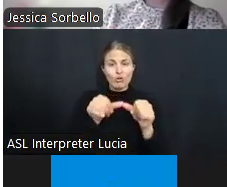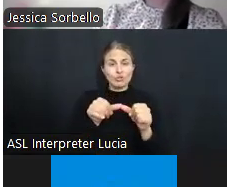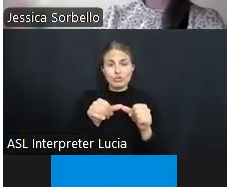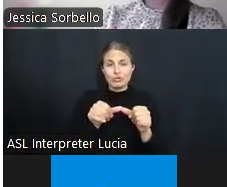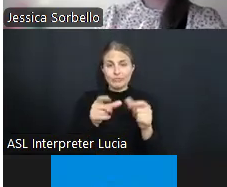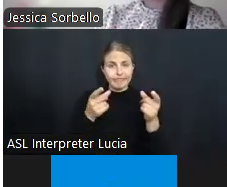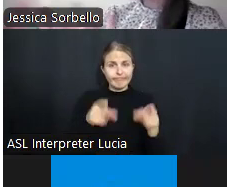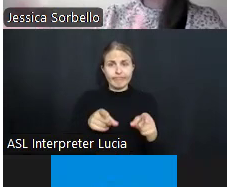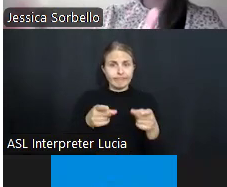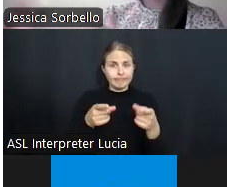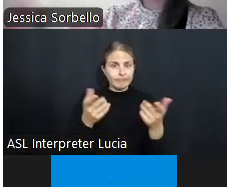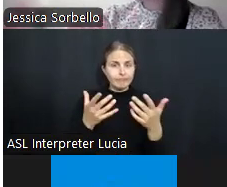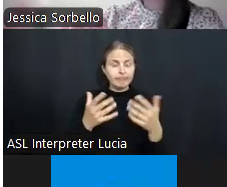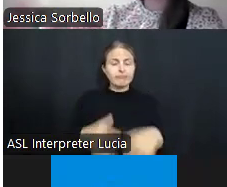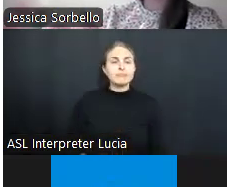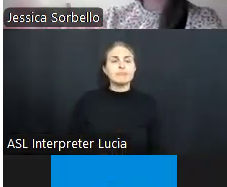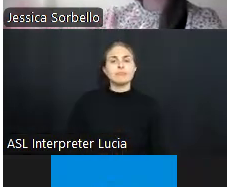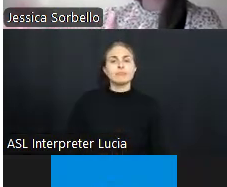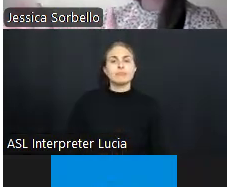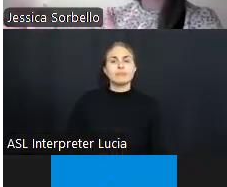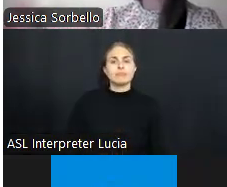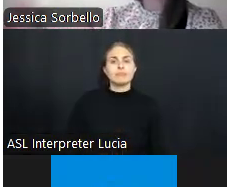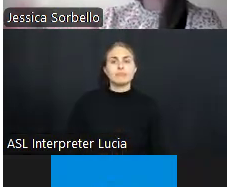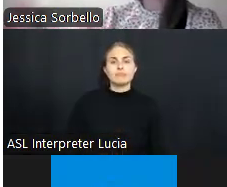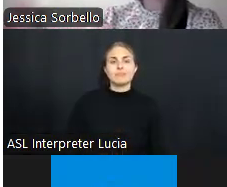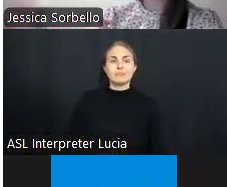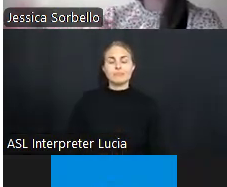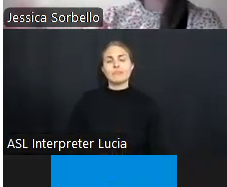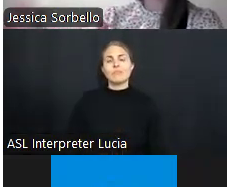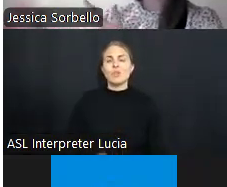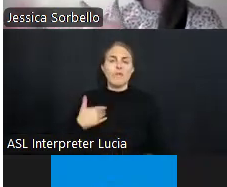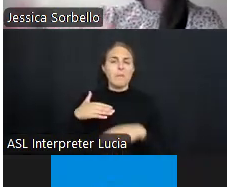typically a dental procedure is a much more clear cut